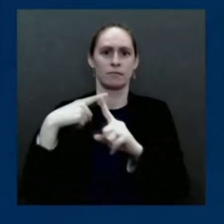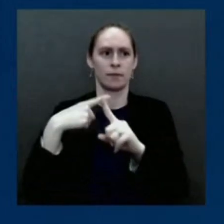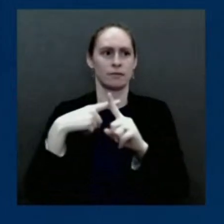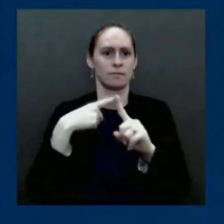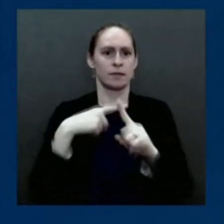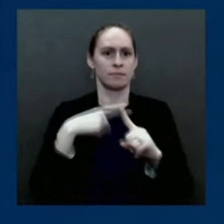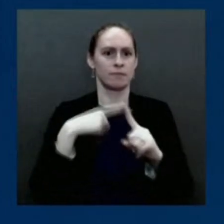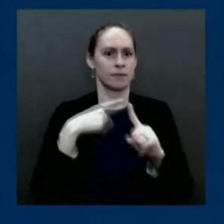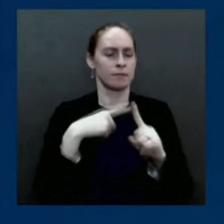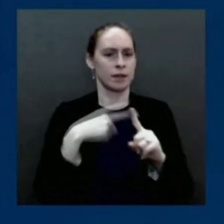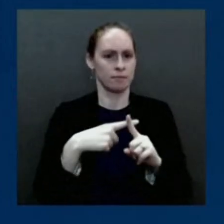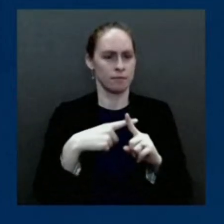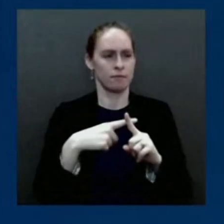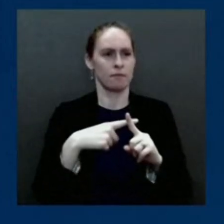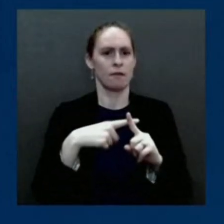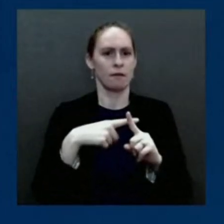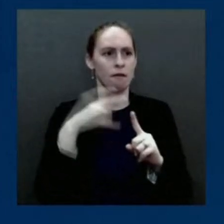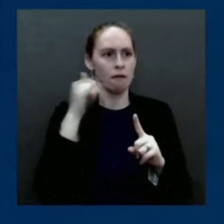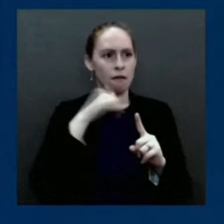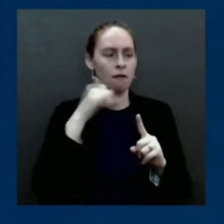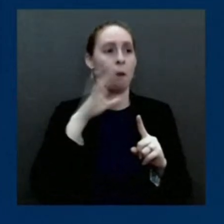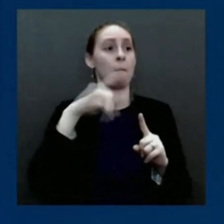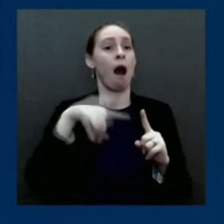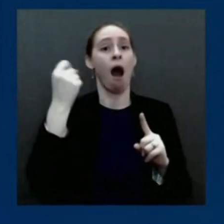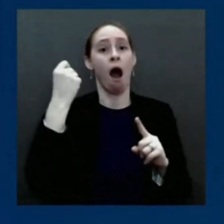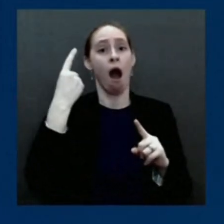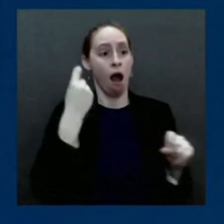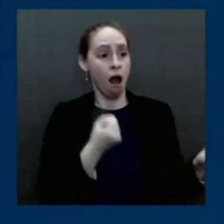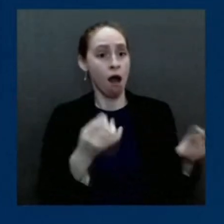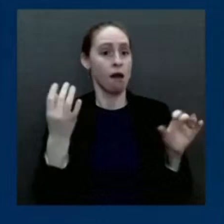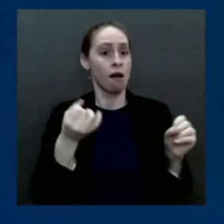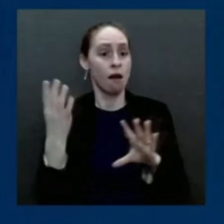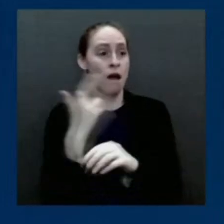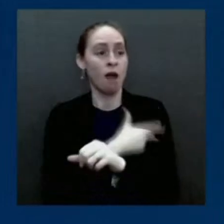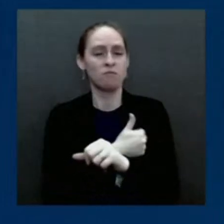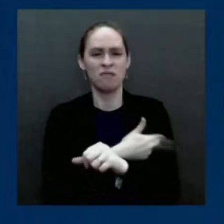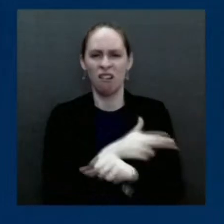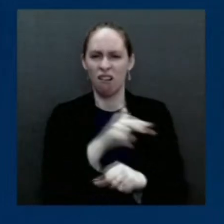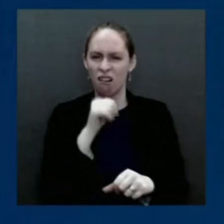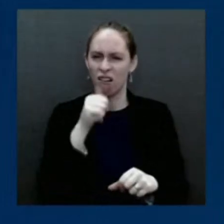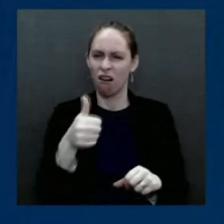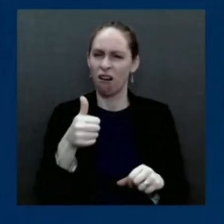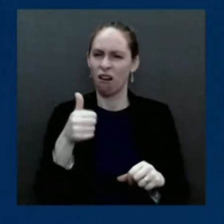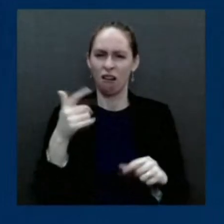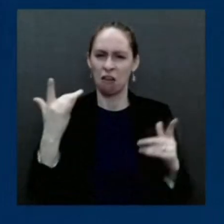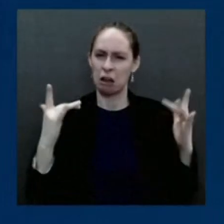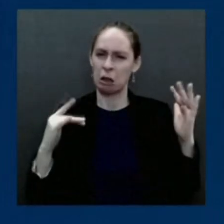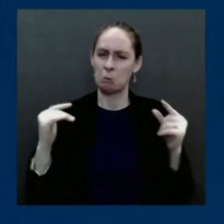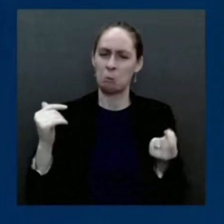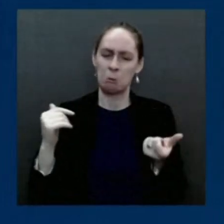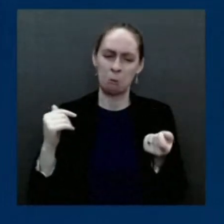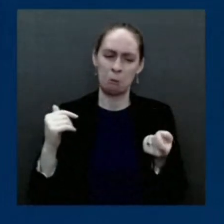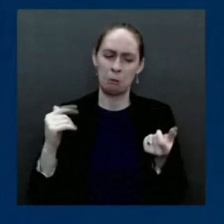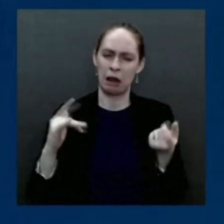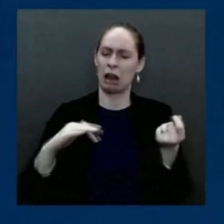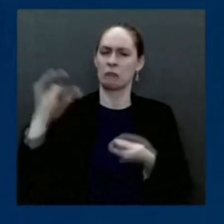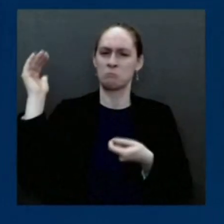HOSPITALIZATION. SO IF ONE LOOKS AT 14 DAY